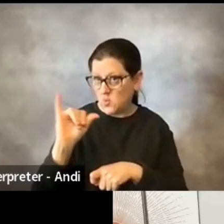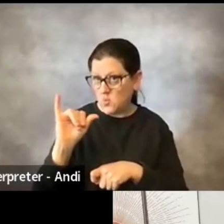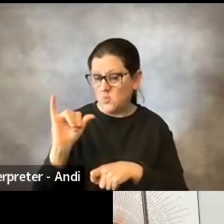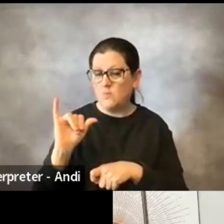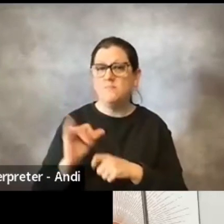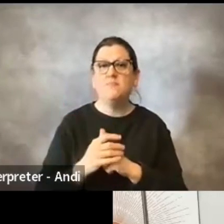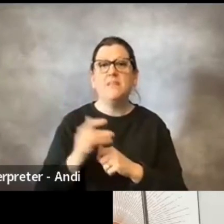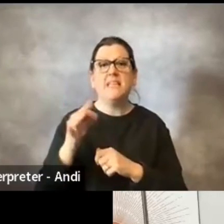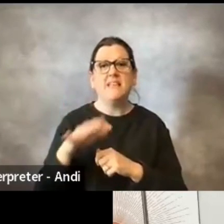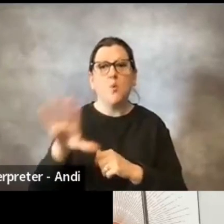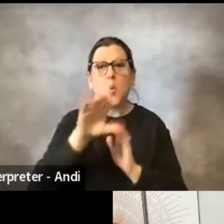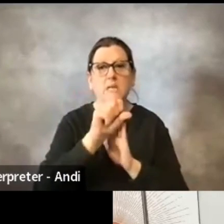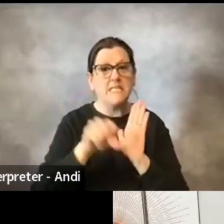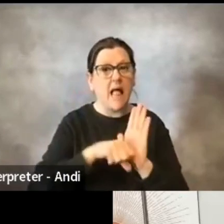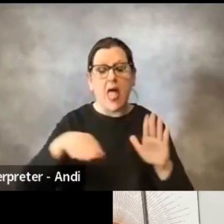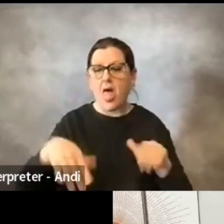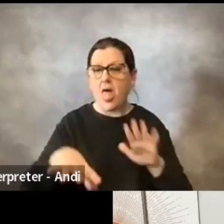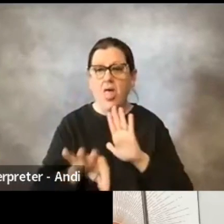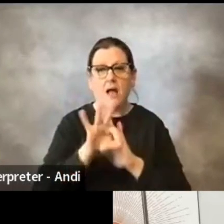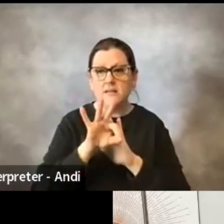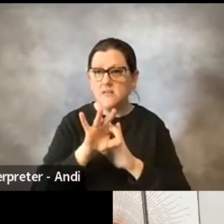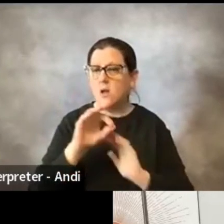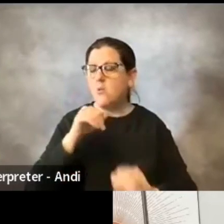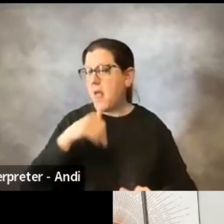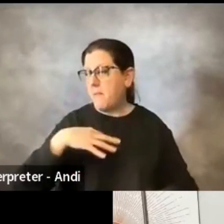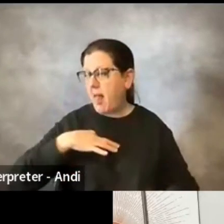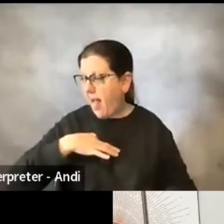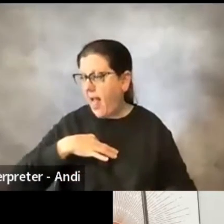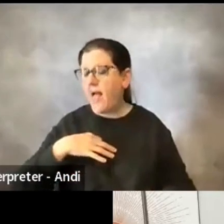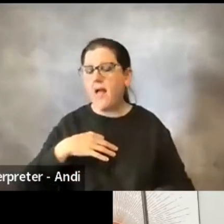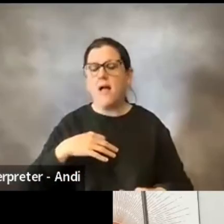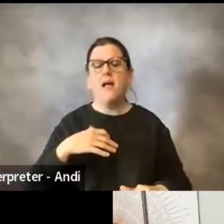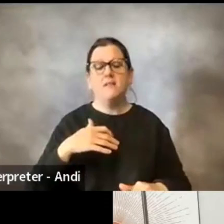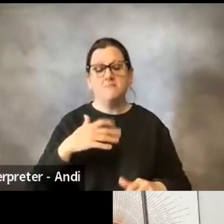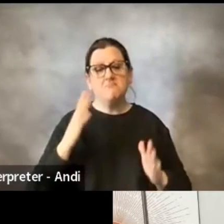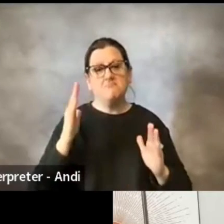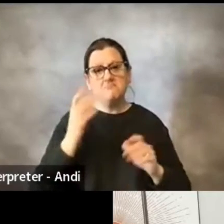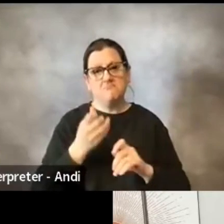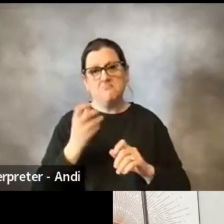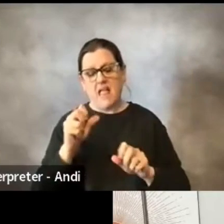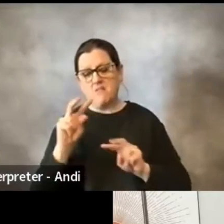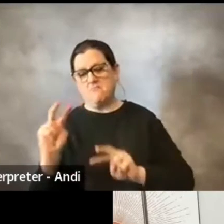your state was not either didn't apply, or maybe isn't part of it this time, and hopefully they will be